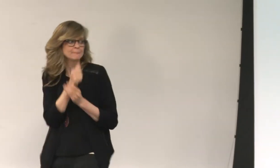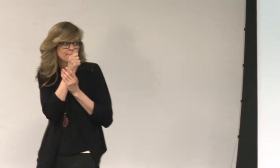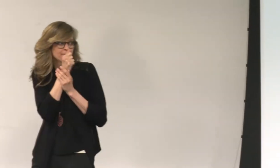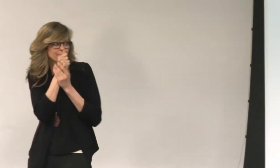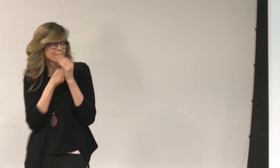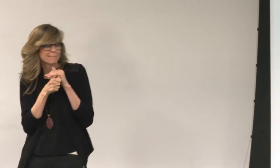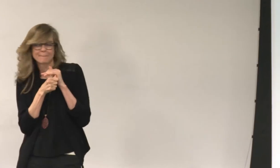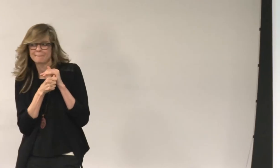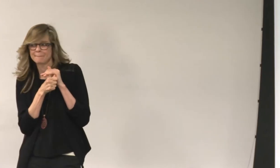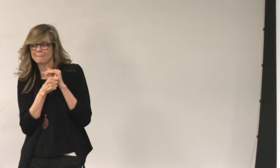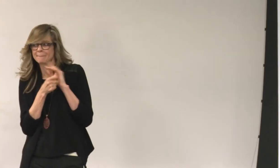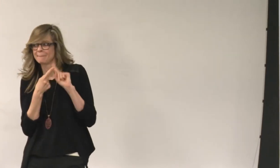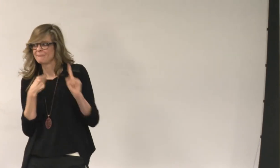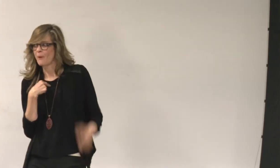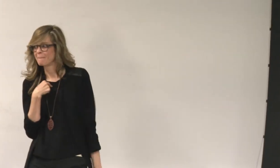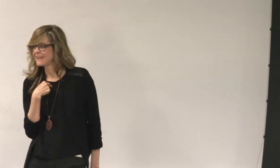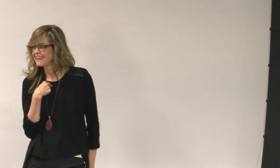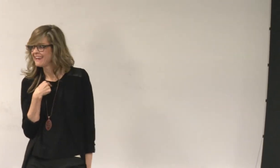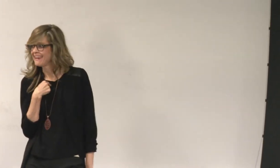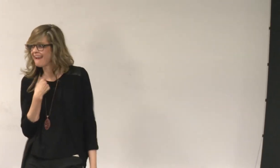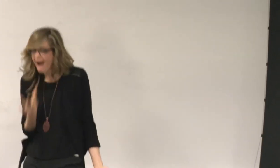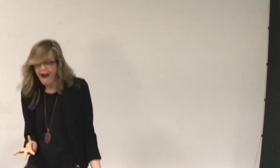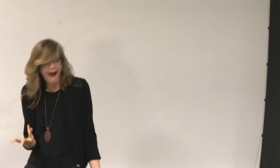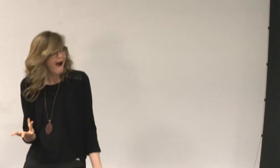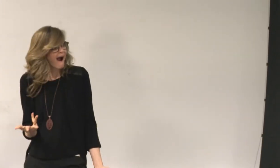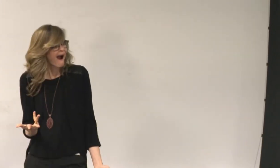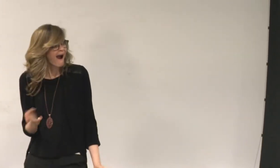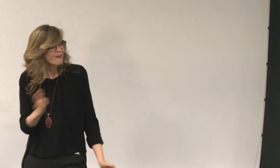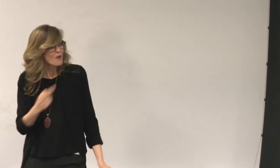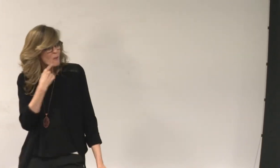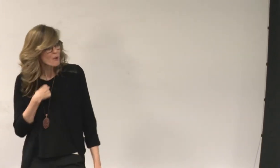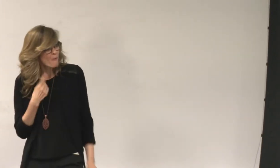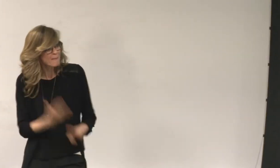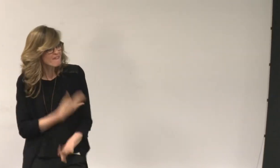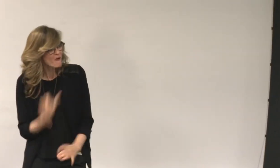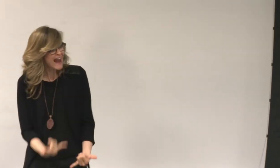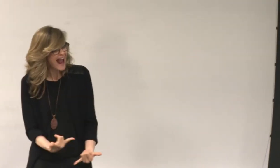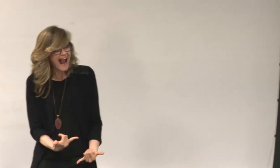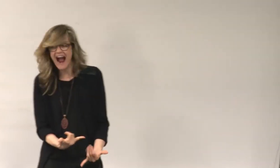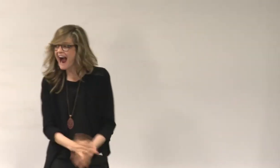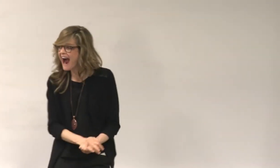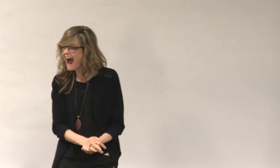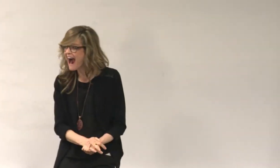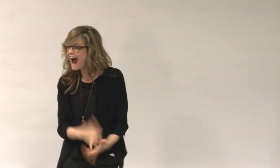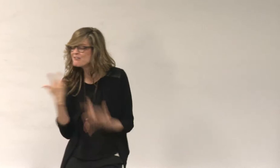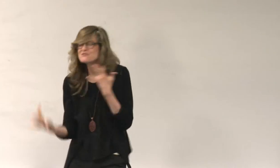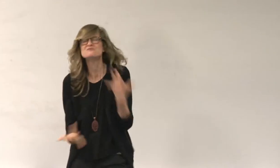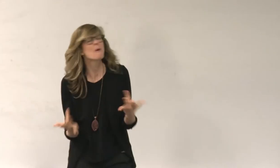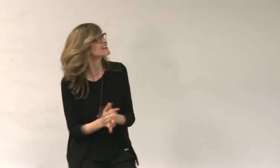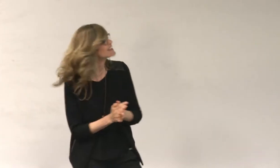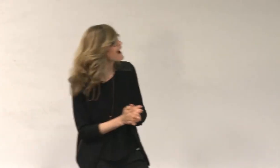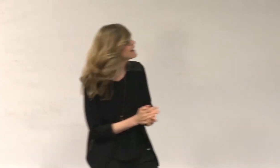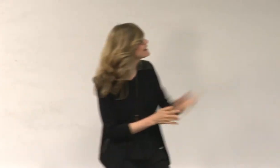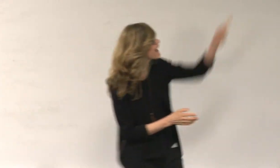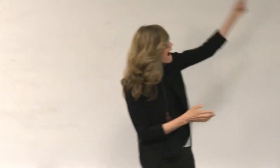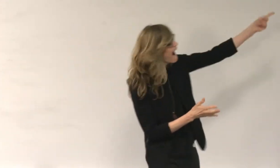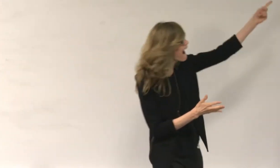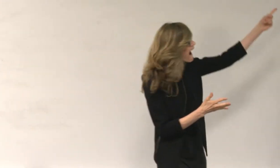I FELT LIKE THE ADULT WORLD WAS HIDDEN FROM ME UP UNTIL THAT POINT. THEY KEPT THAT A SECRET. THEY KEPT IT A SECRET